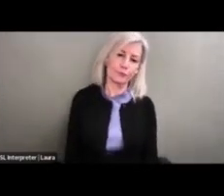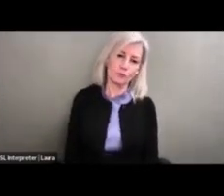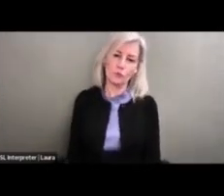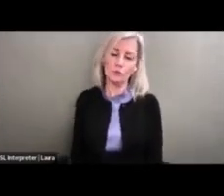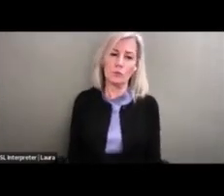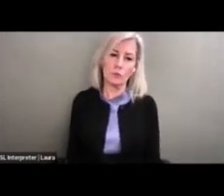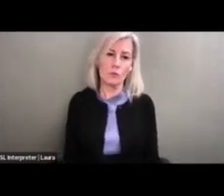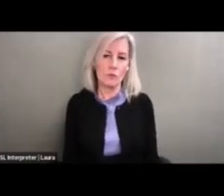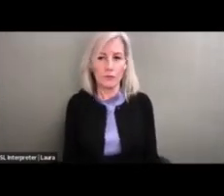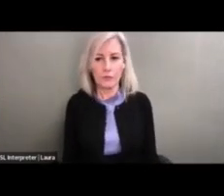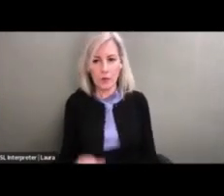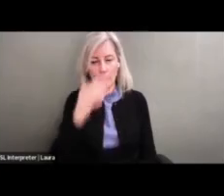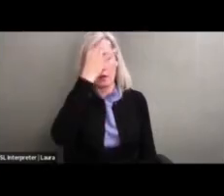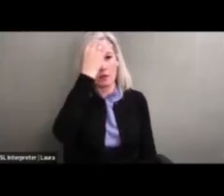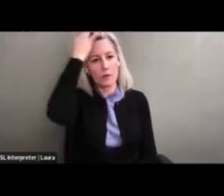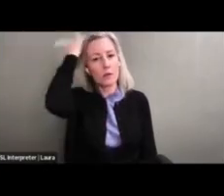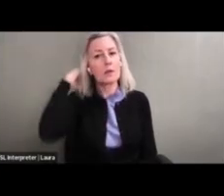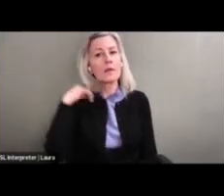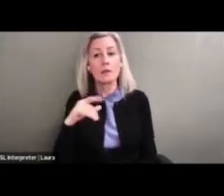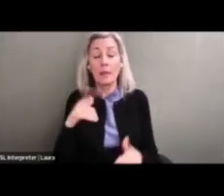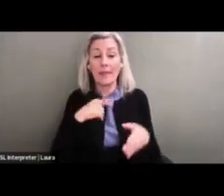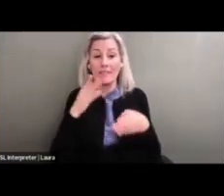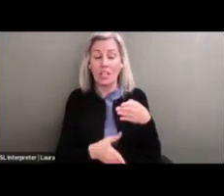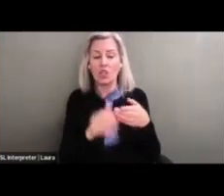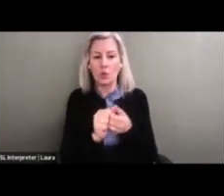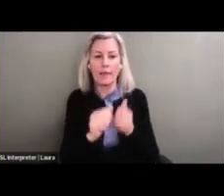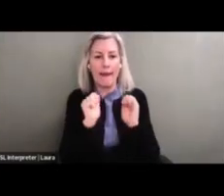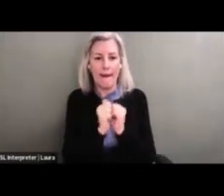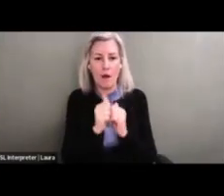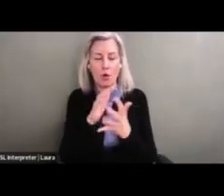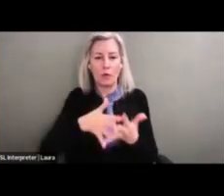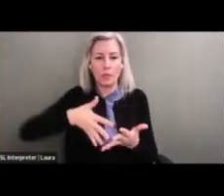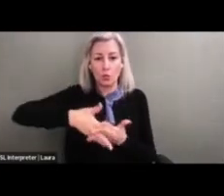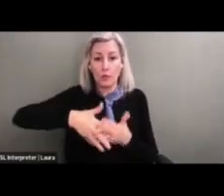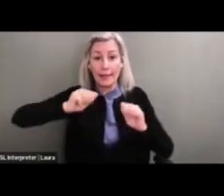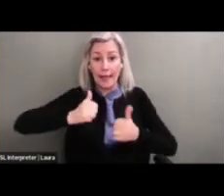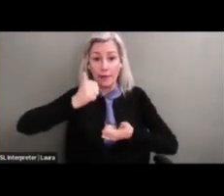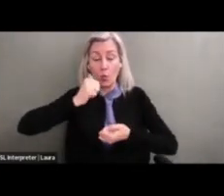with a very broad definition.